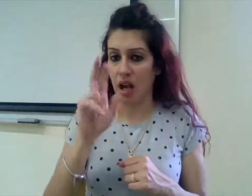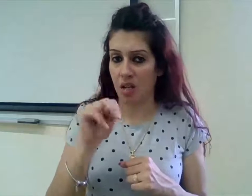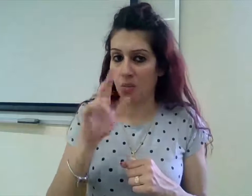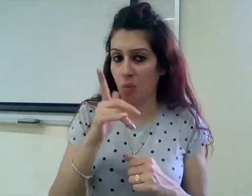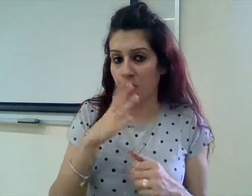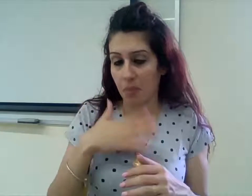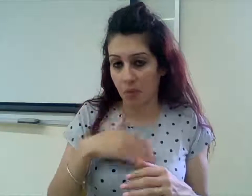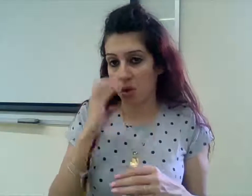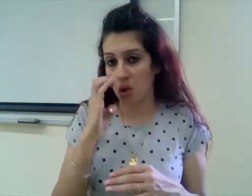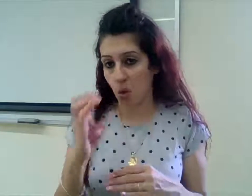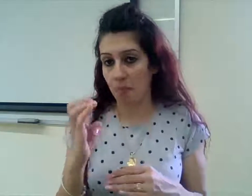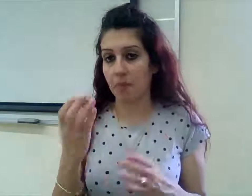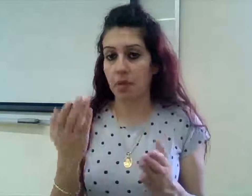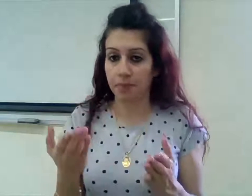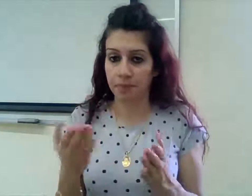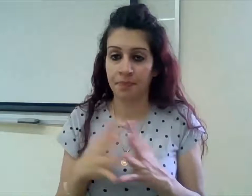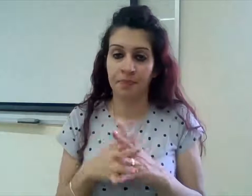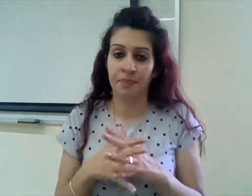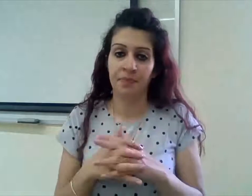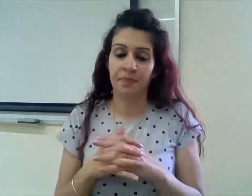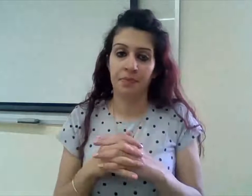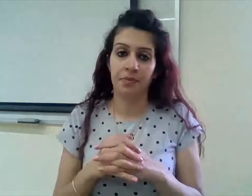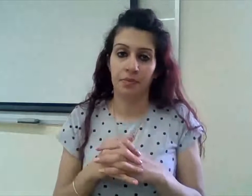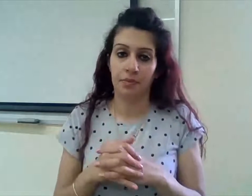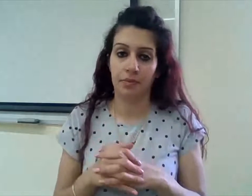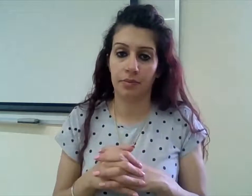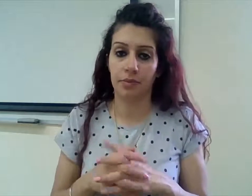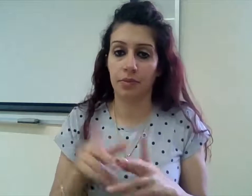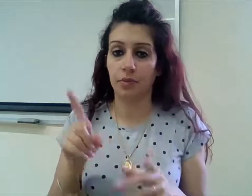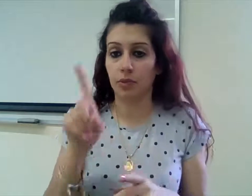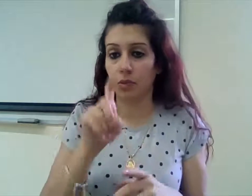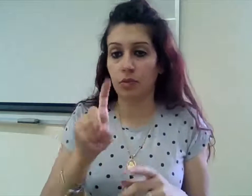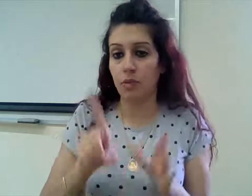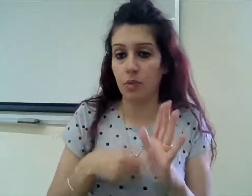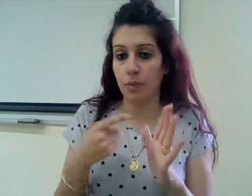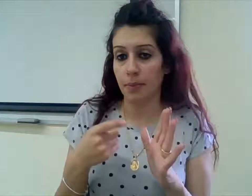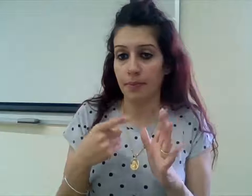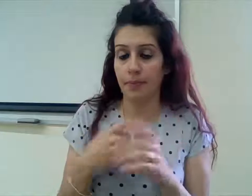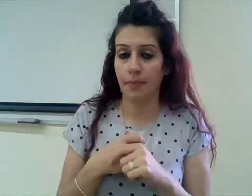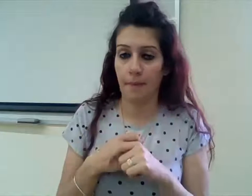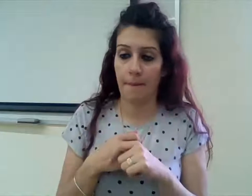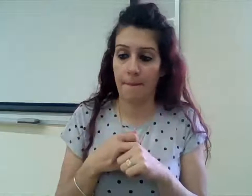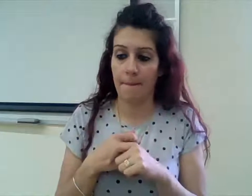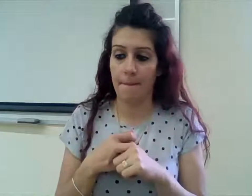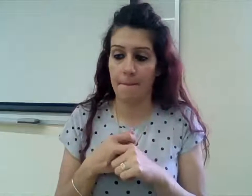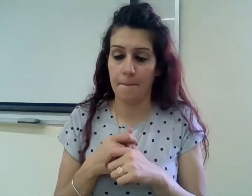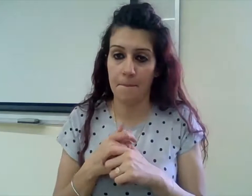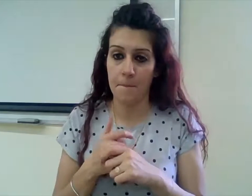we can make available in our platform so again it could be a combination of radio